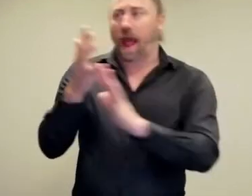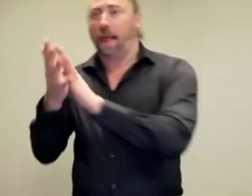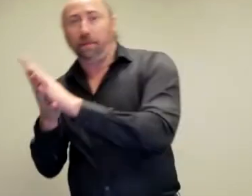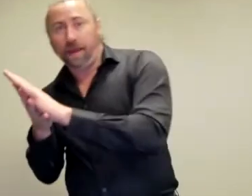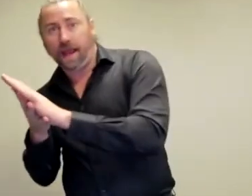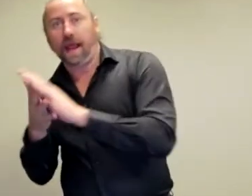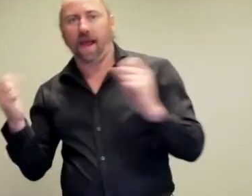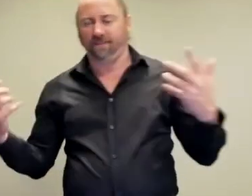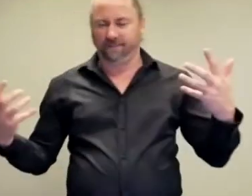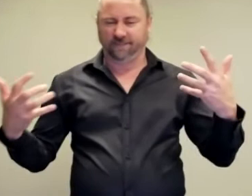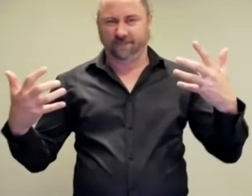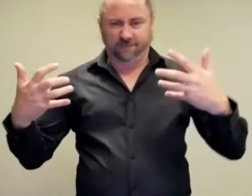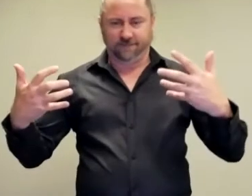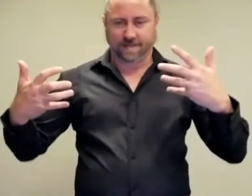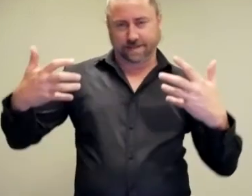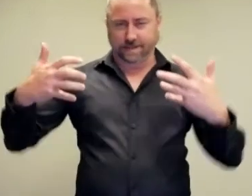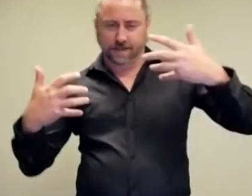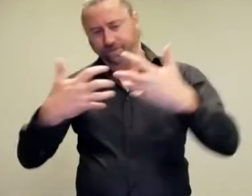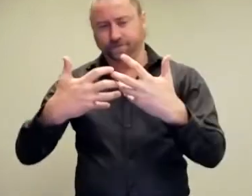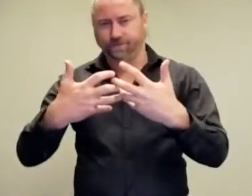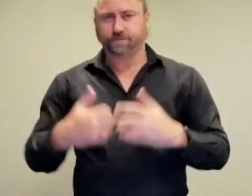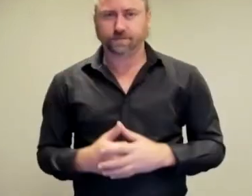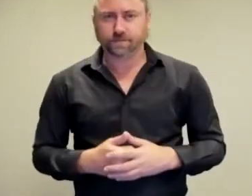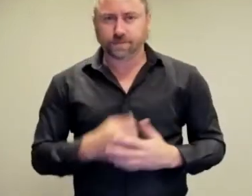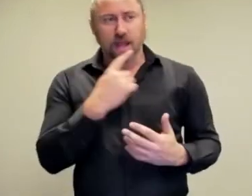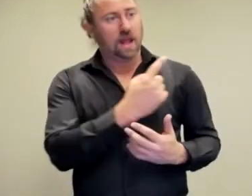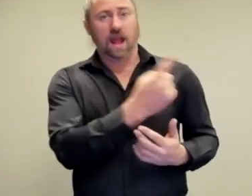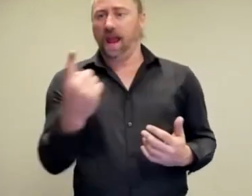friction. Each work is living matter. Artist and